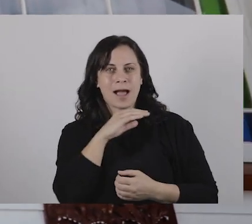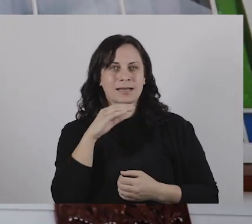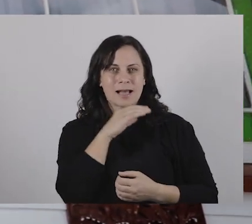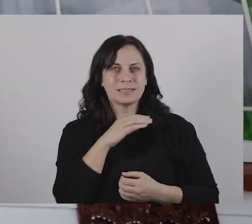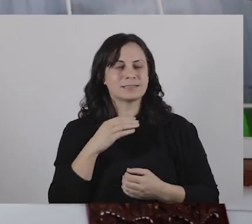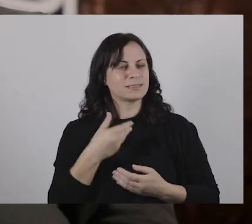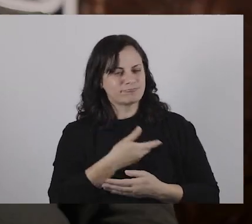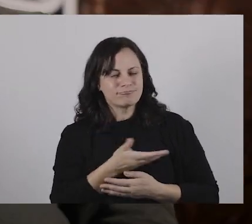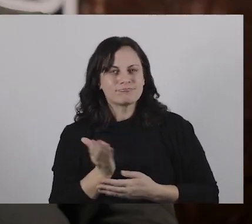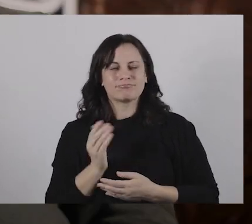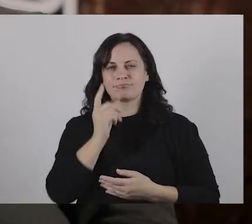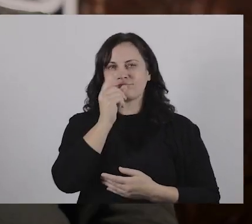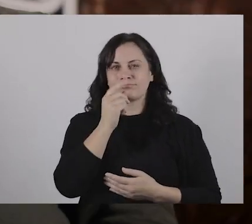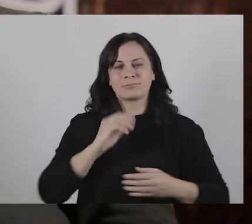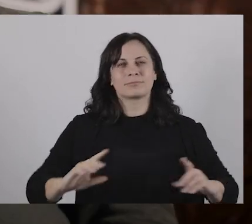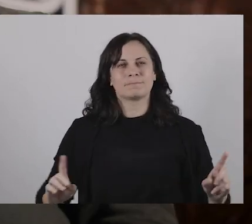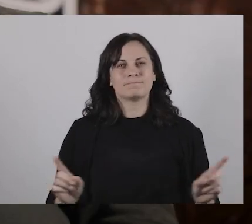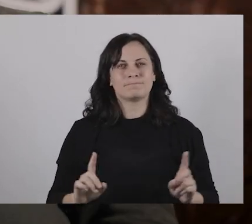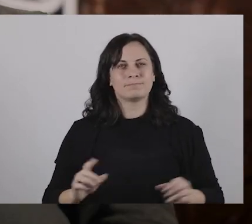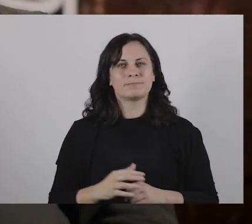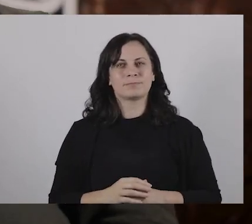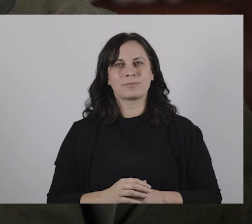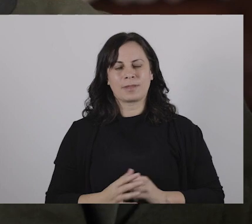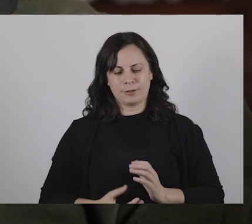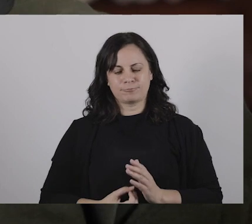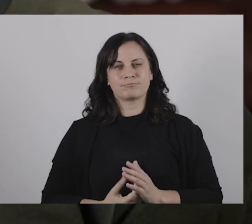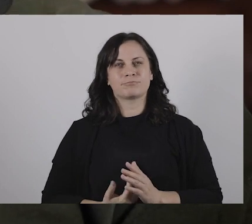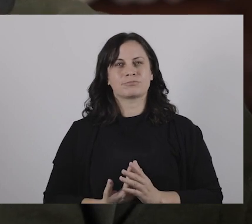where myself and all my cousins were able to build...